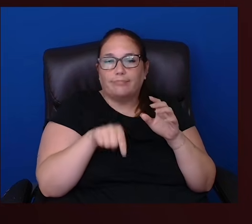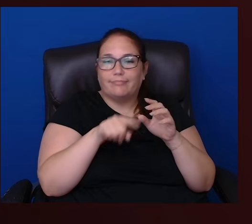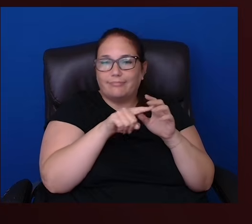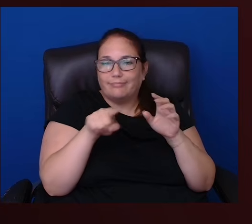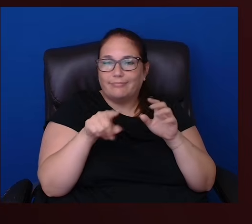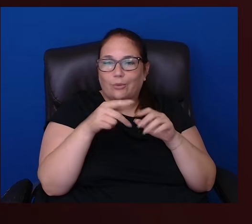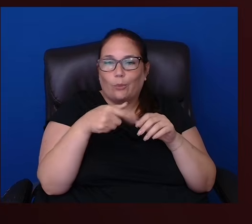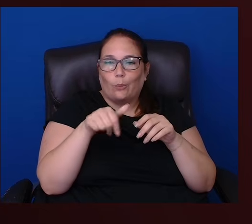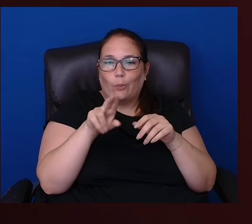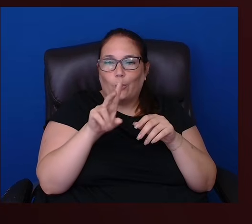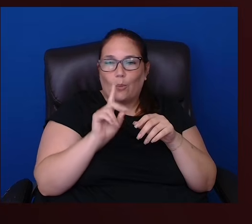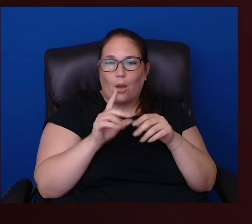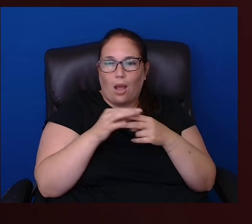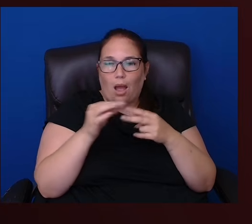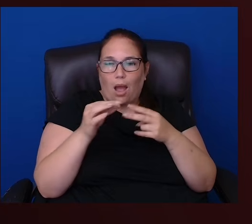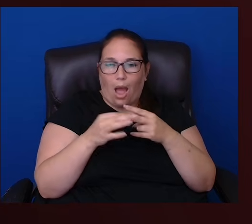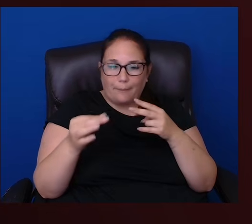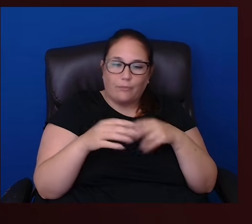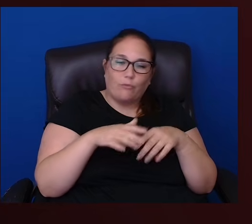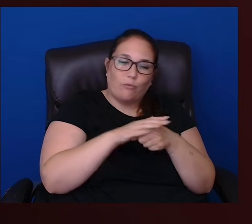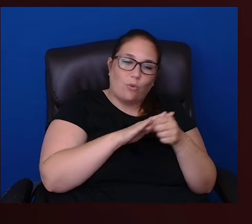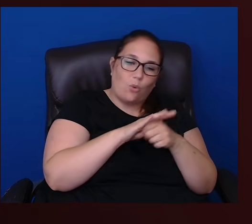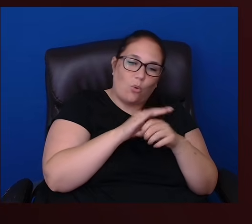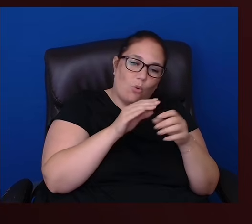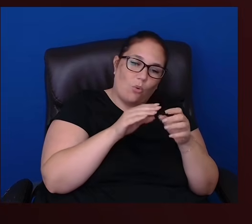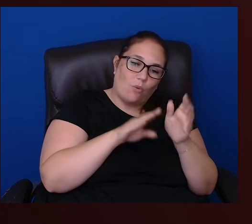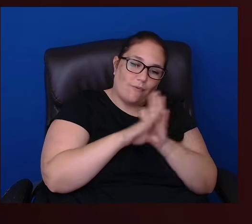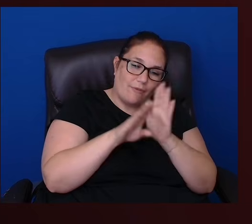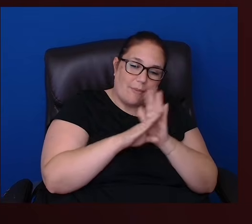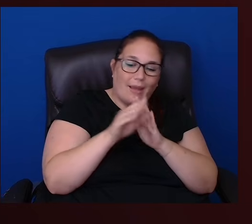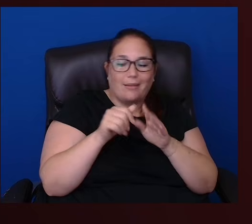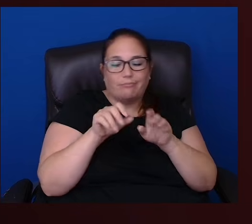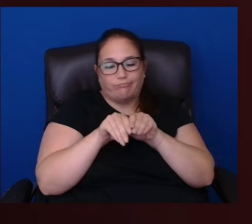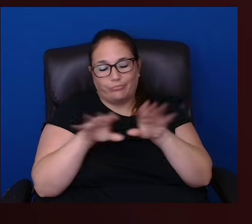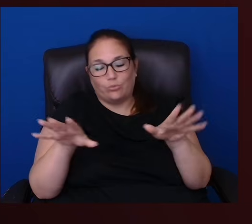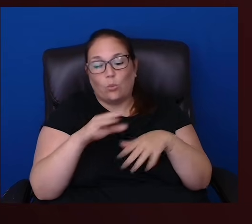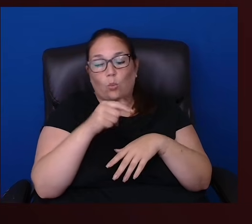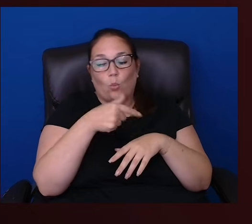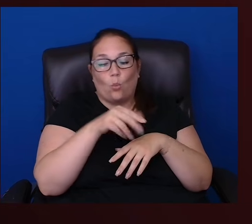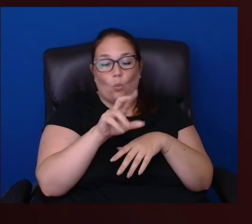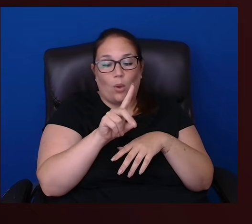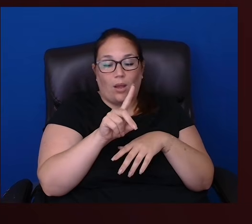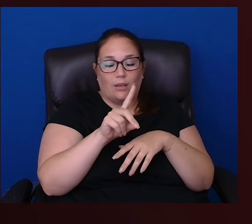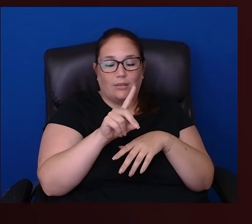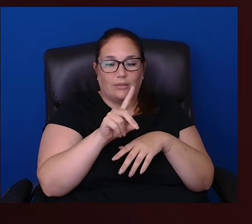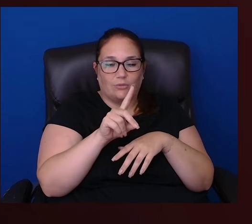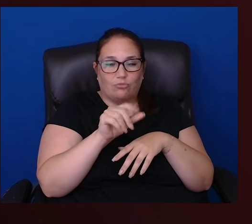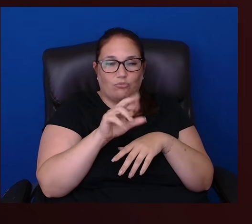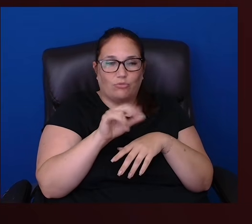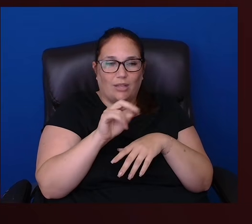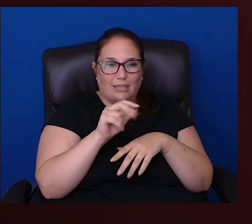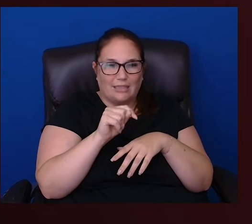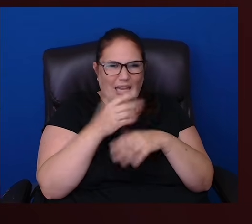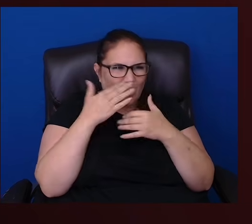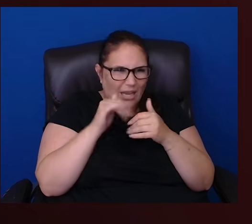both for local development and for deployment. So, Qdrant is -- I call it -- I don't know how to pronounce it, is it Quadrant?